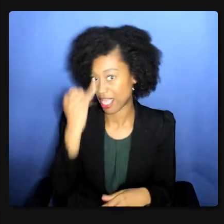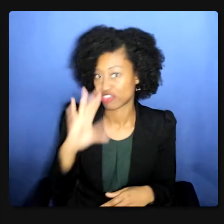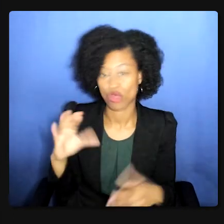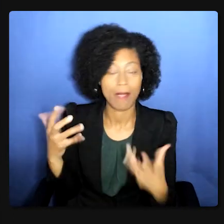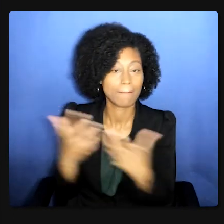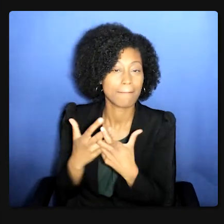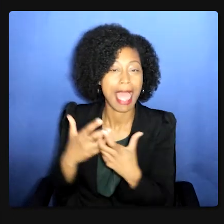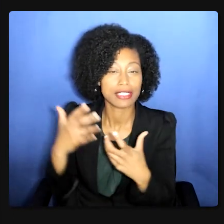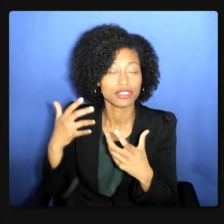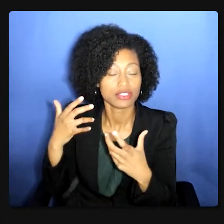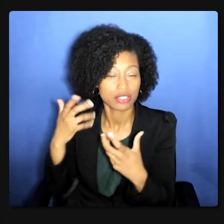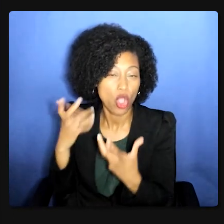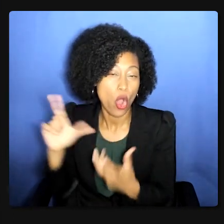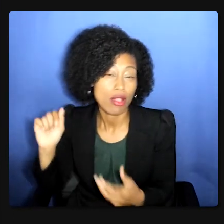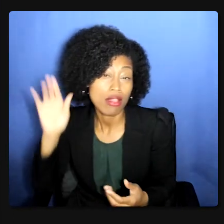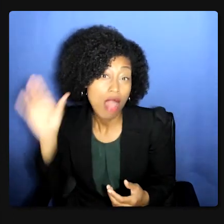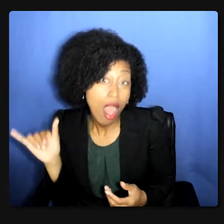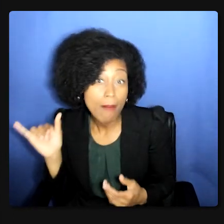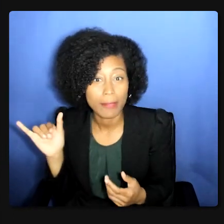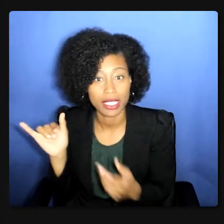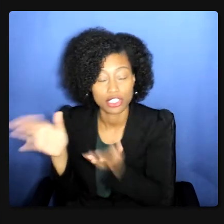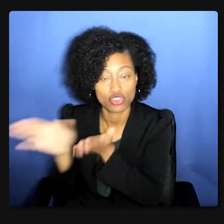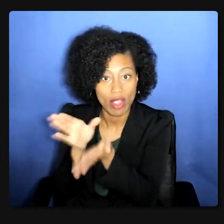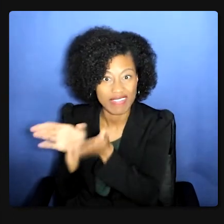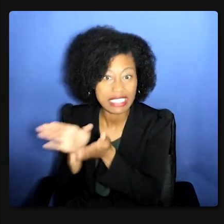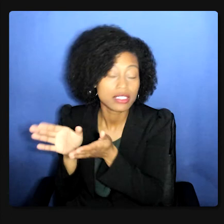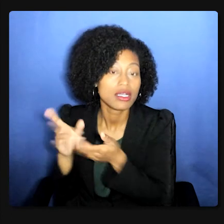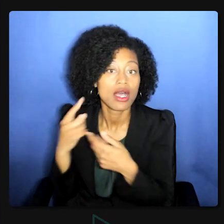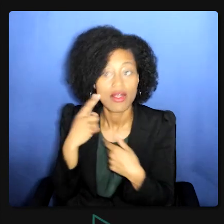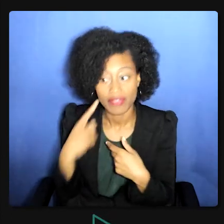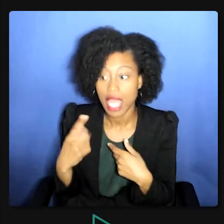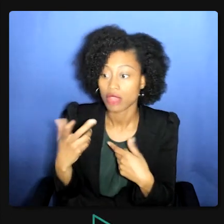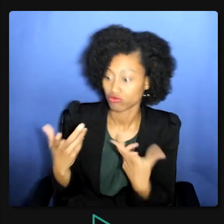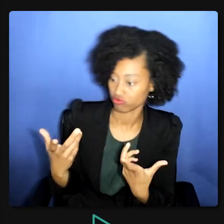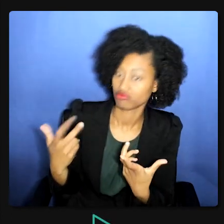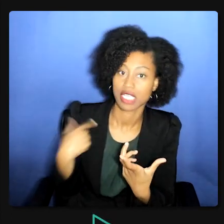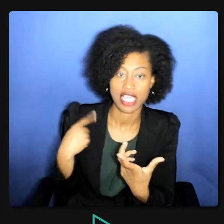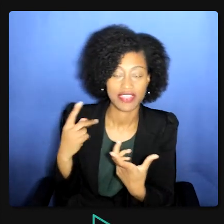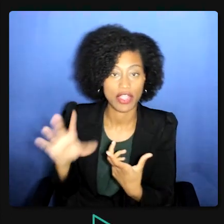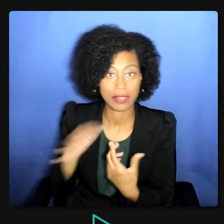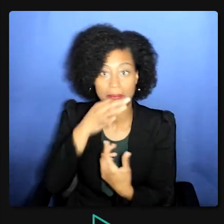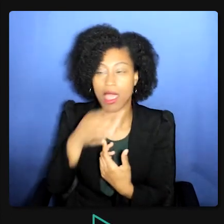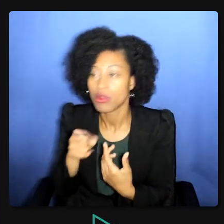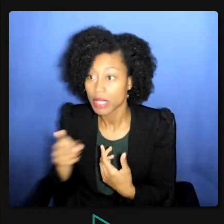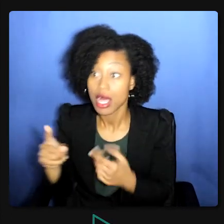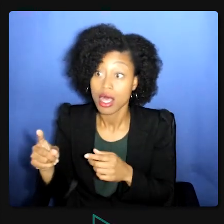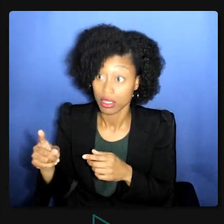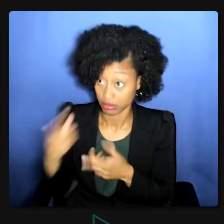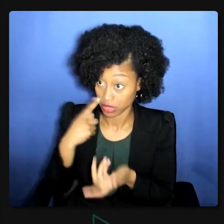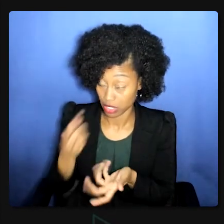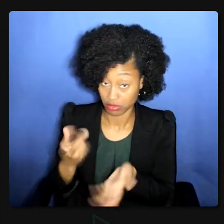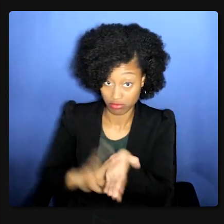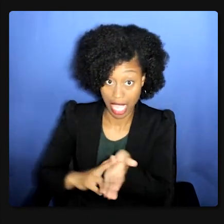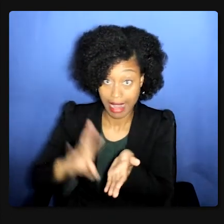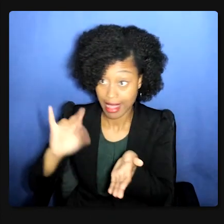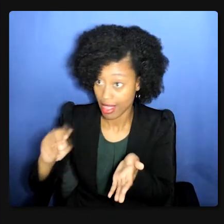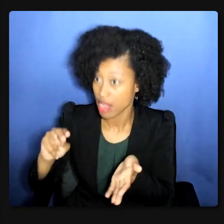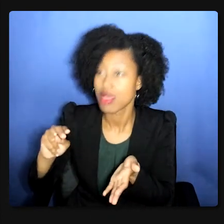so imagine that your matchmaker or lobby service, right, players of the same level or expertise will connect, right.